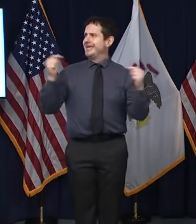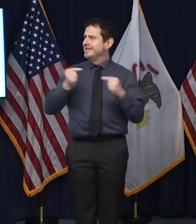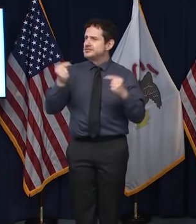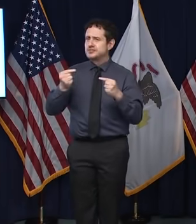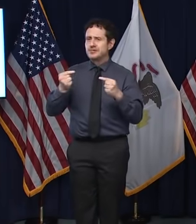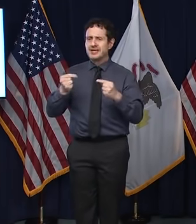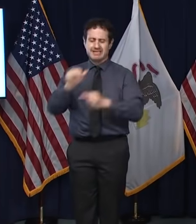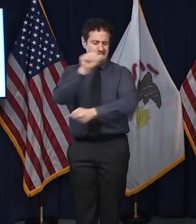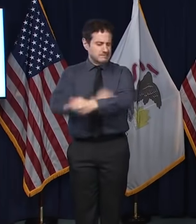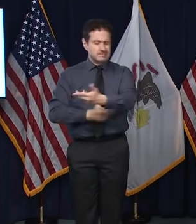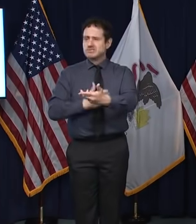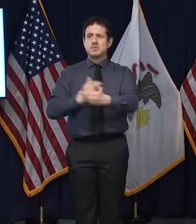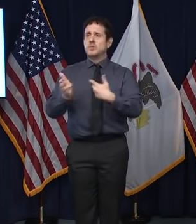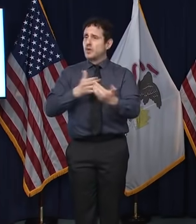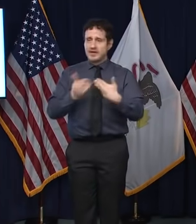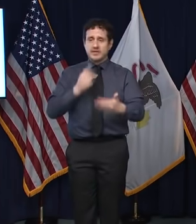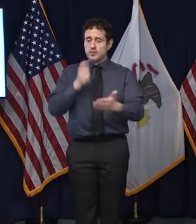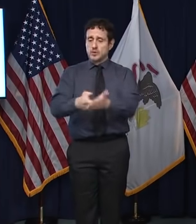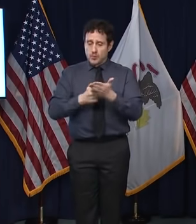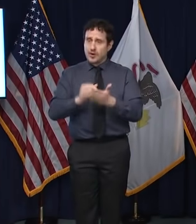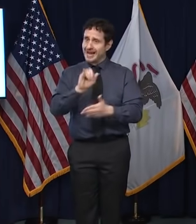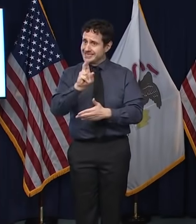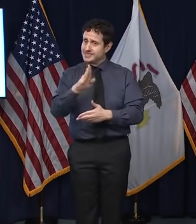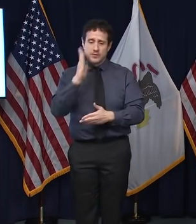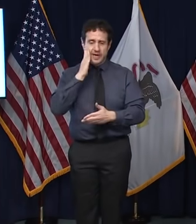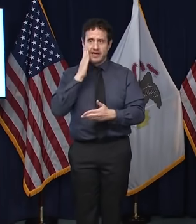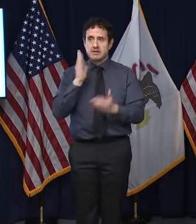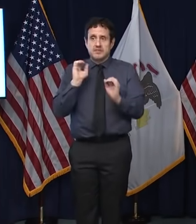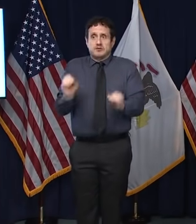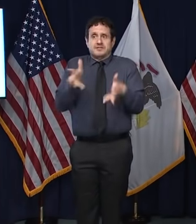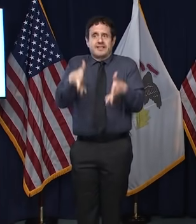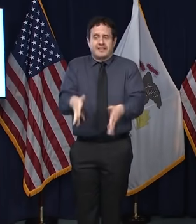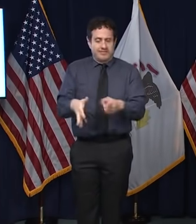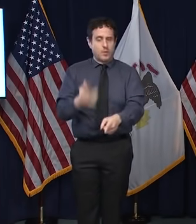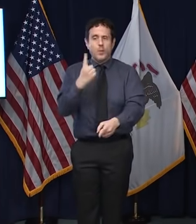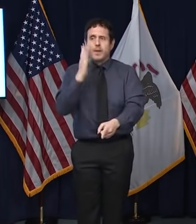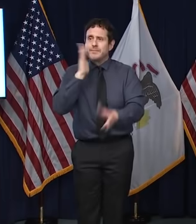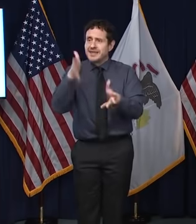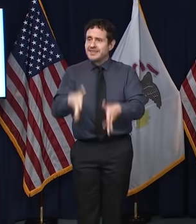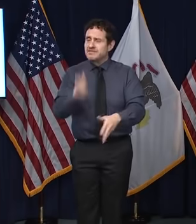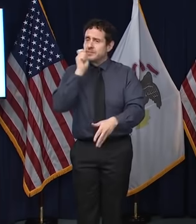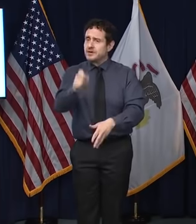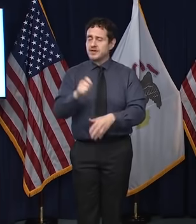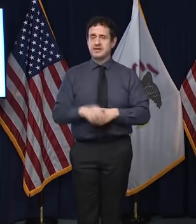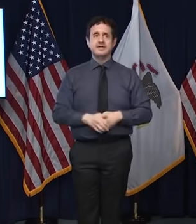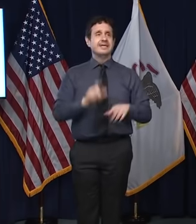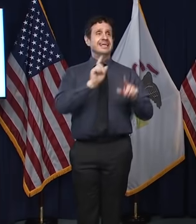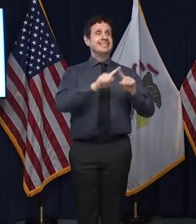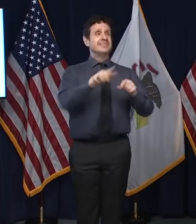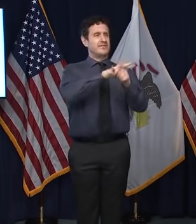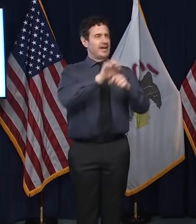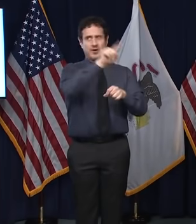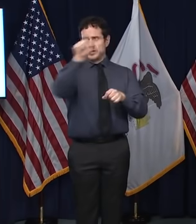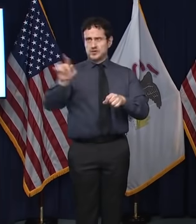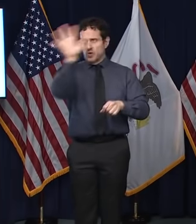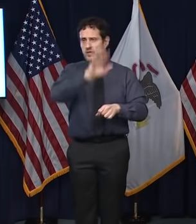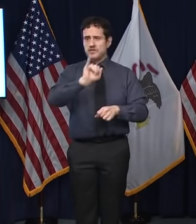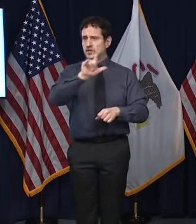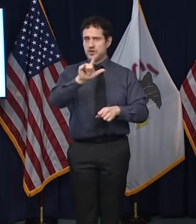car crash any kind of injury